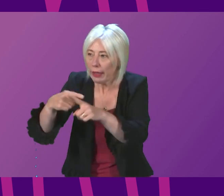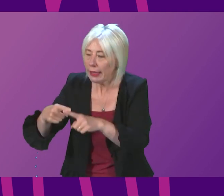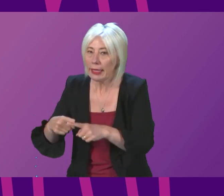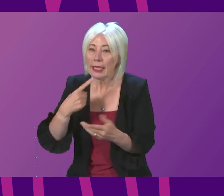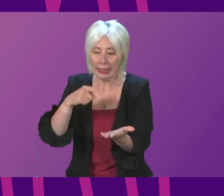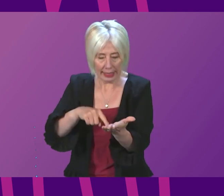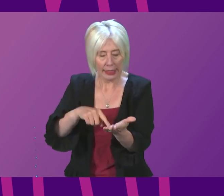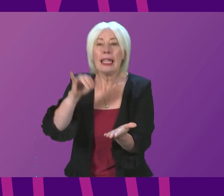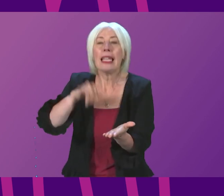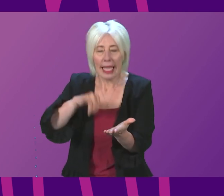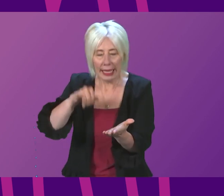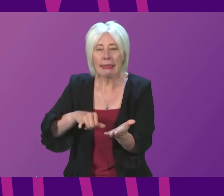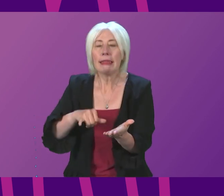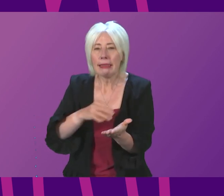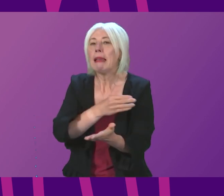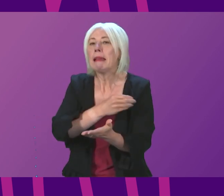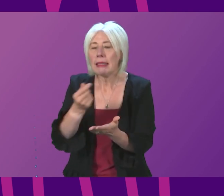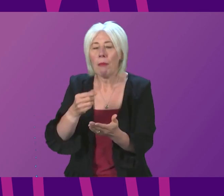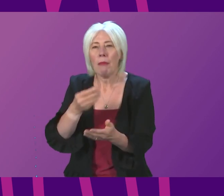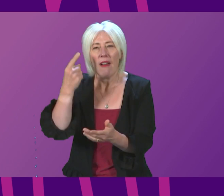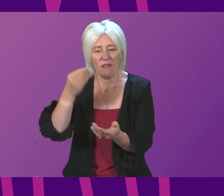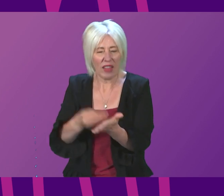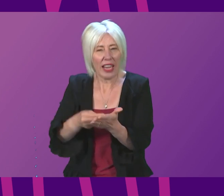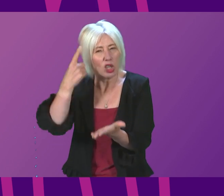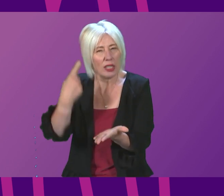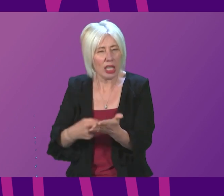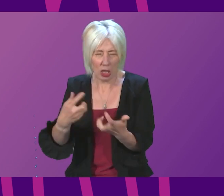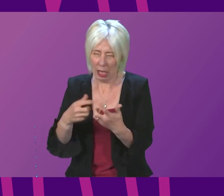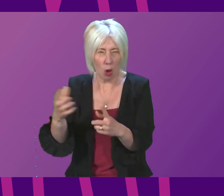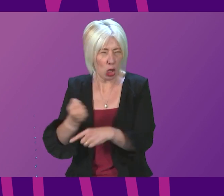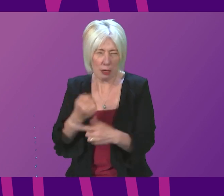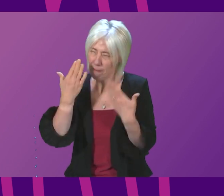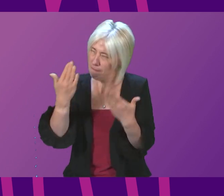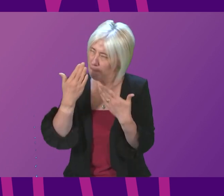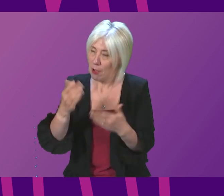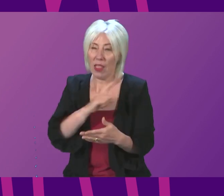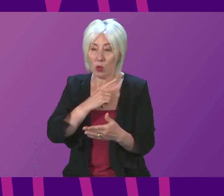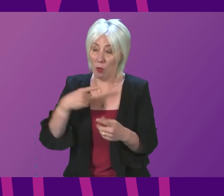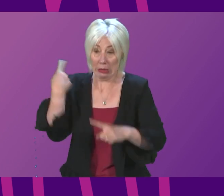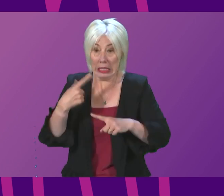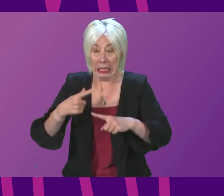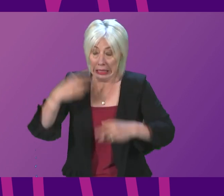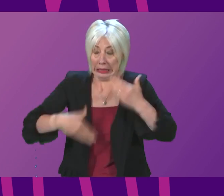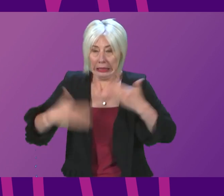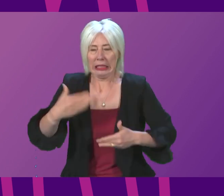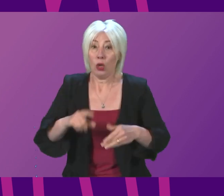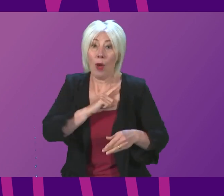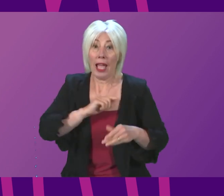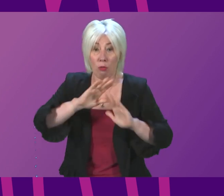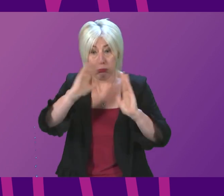“it is hard to see how some financial decisions were reached”, but that is because we were acting quickly, because there was a global pandemic. Thirdly, it says: